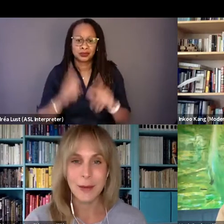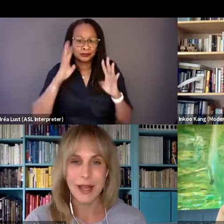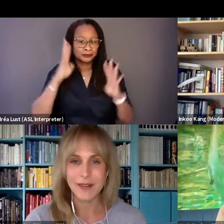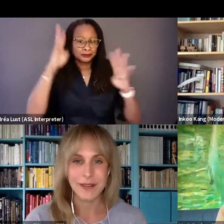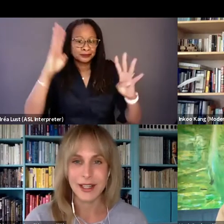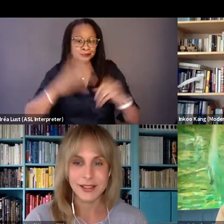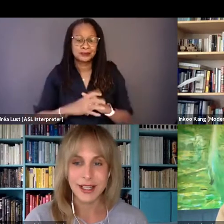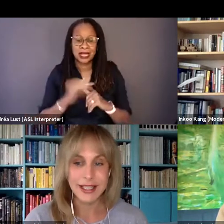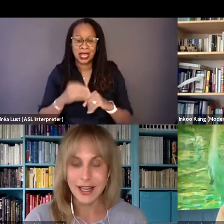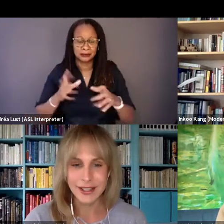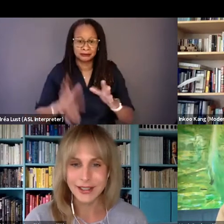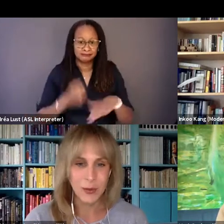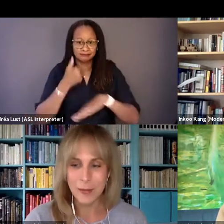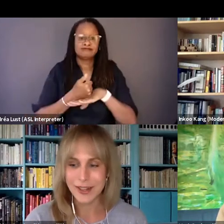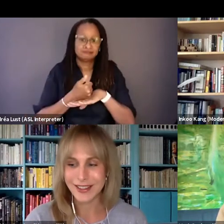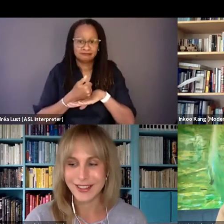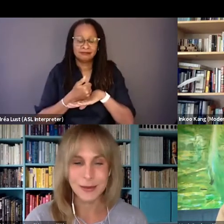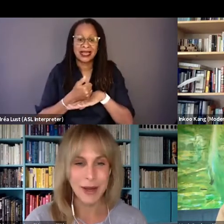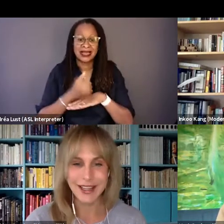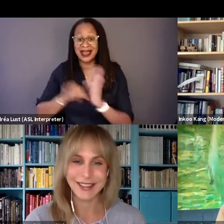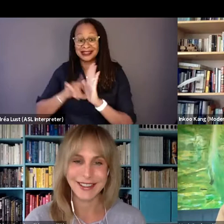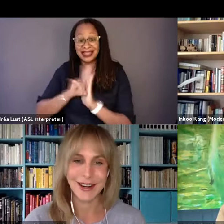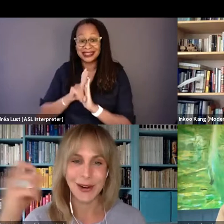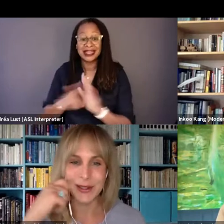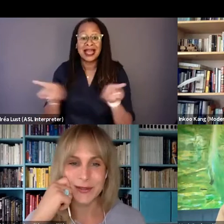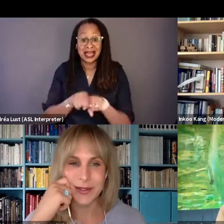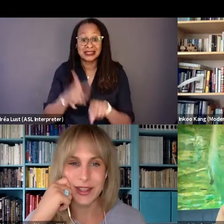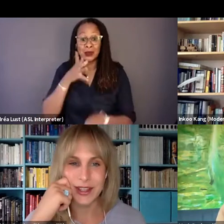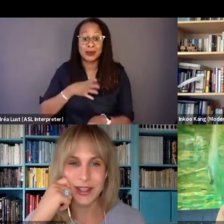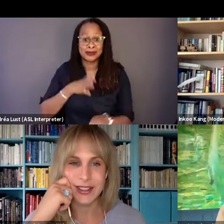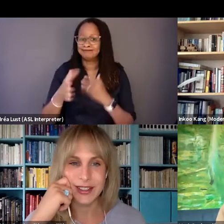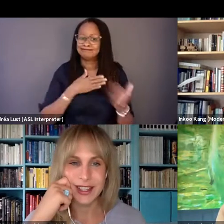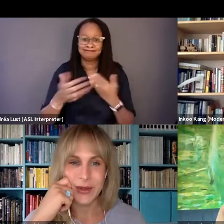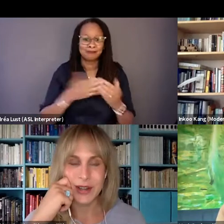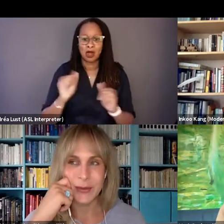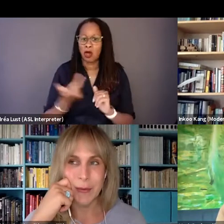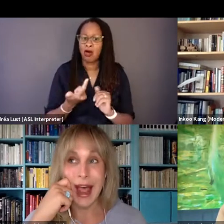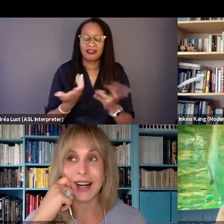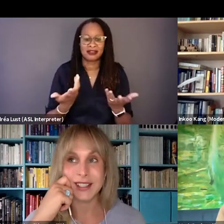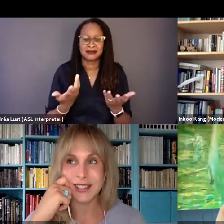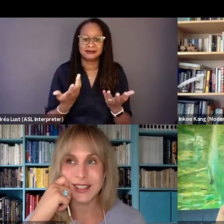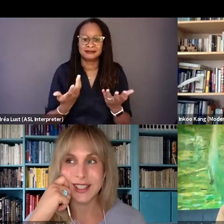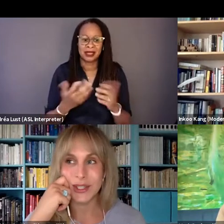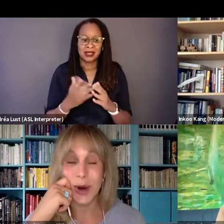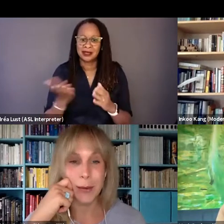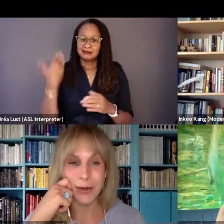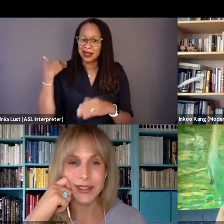and manifest an identity as a woman, despite all of the kind of past troubles